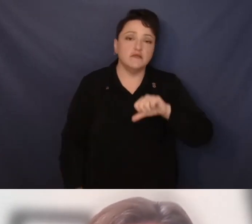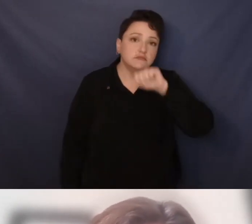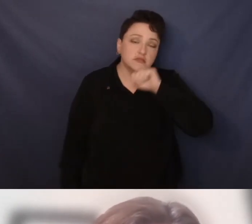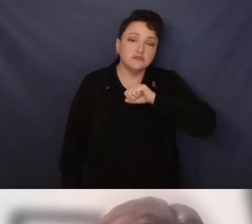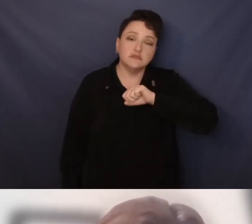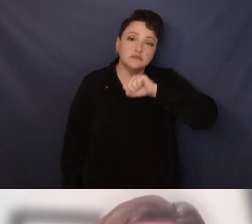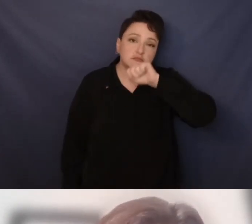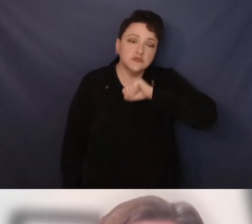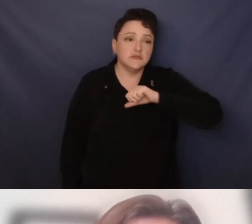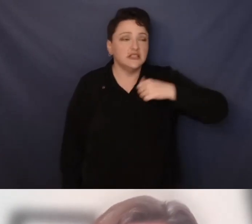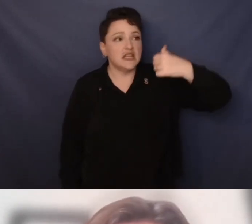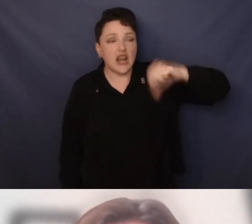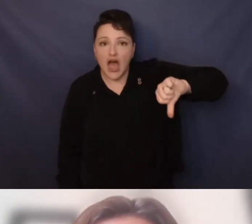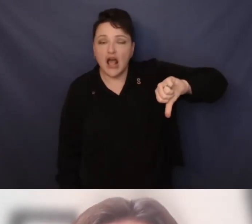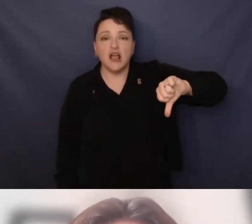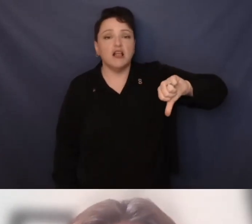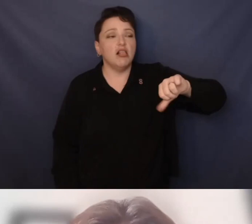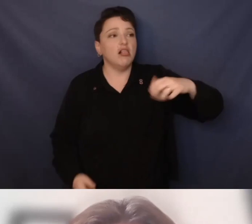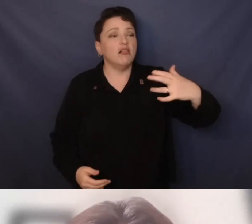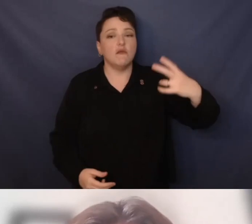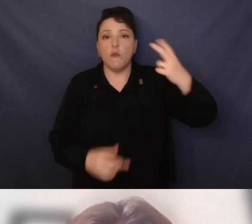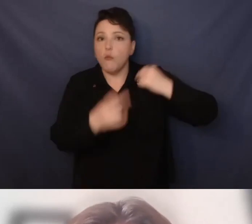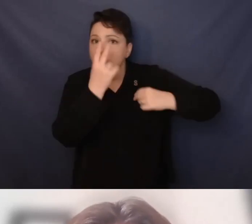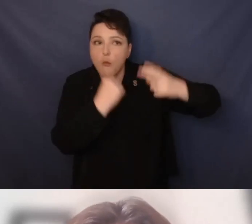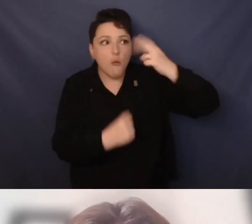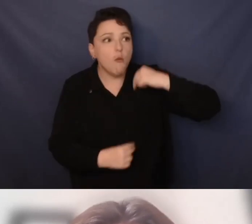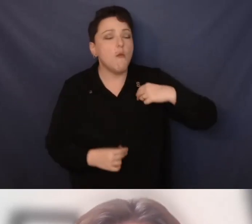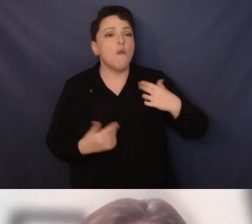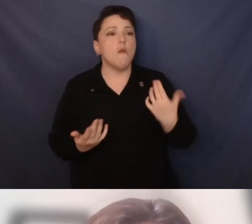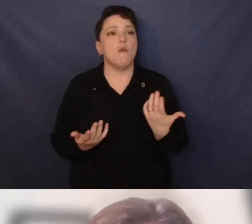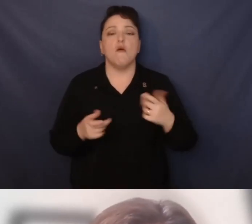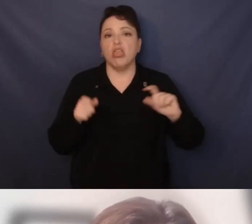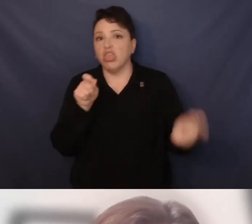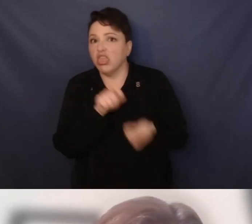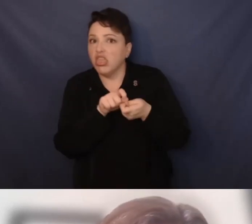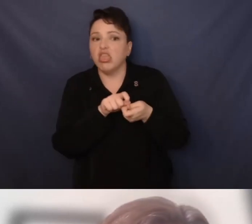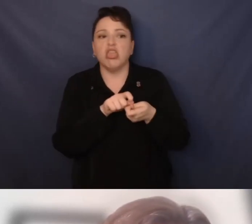denial of accommodations and increase health safety and life risks in healthcare. And